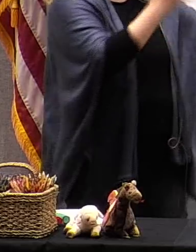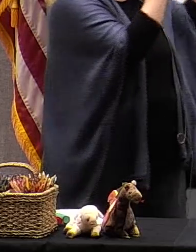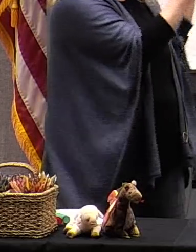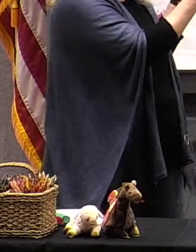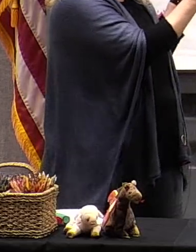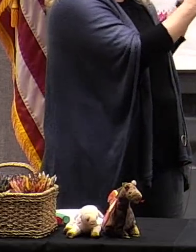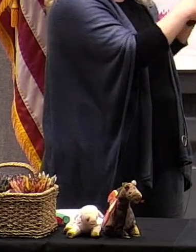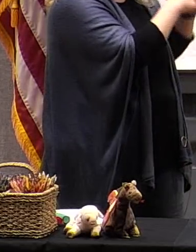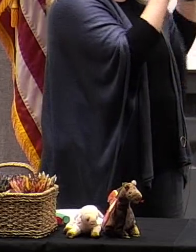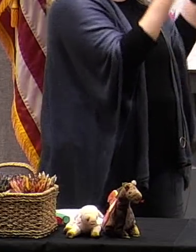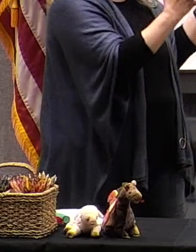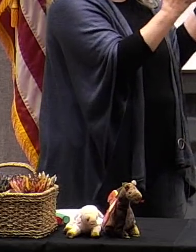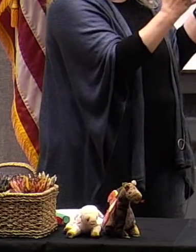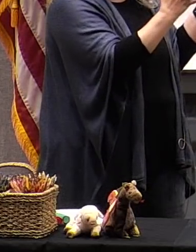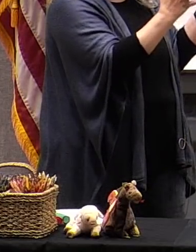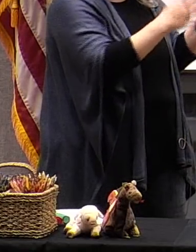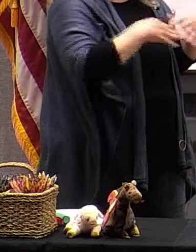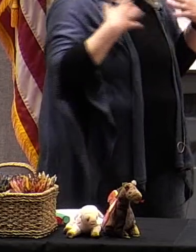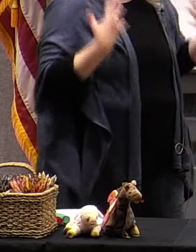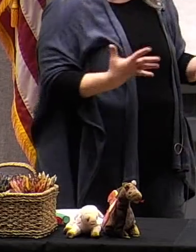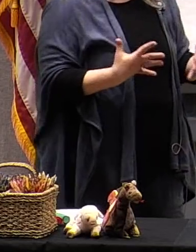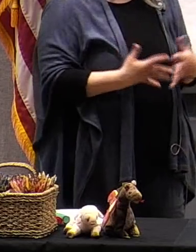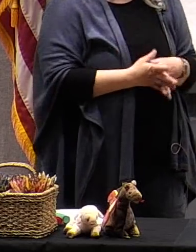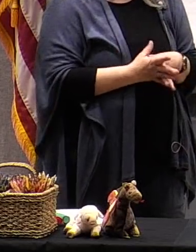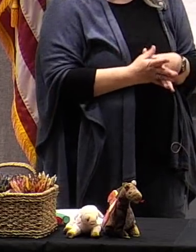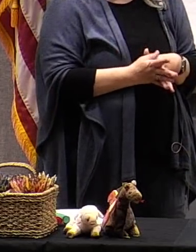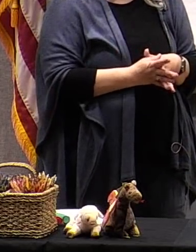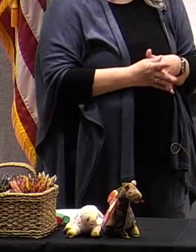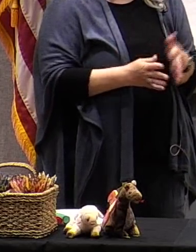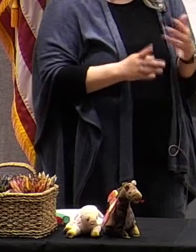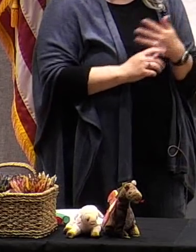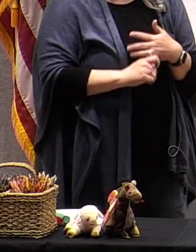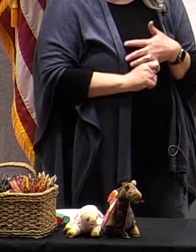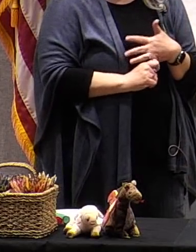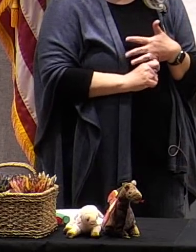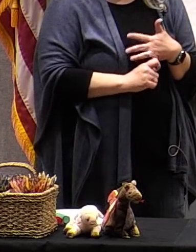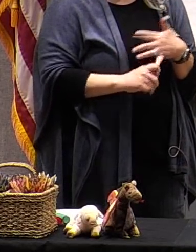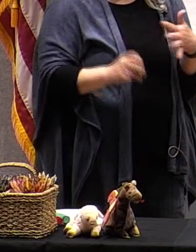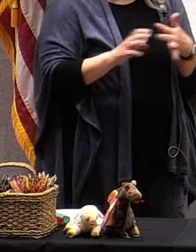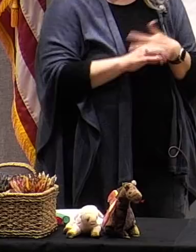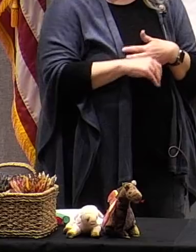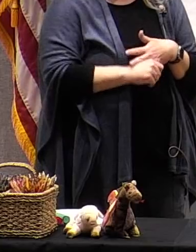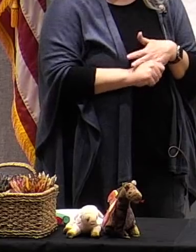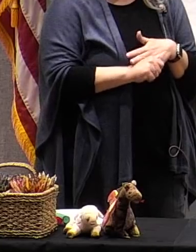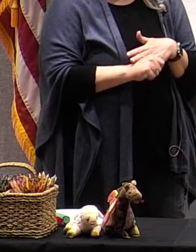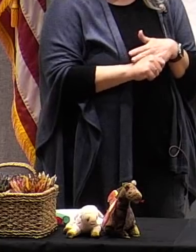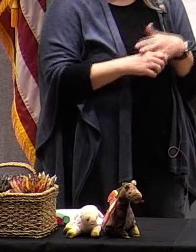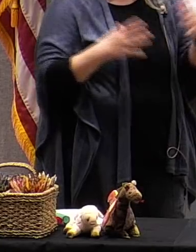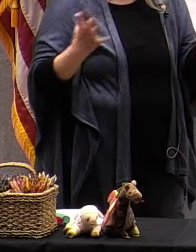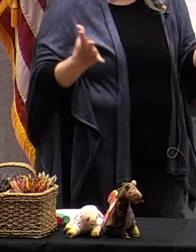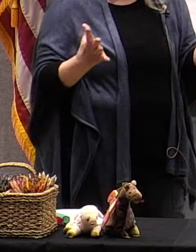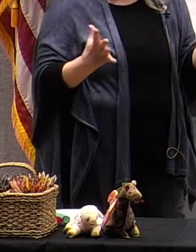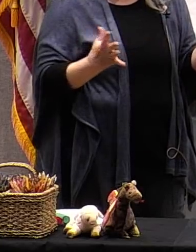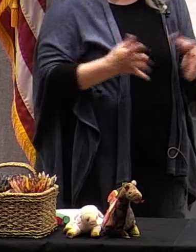If you make a kindness tree and you wanna share a picture of it, please send it to our YouTube channel, the Twitter feed or Instagram.